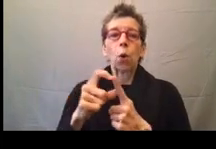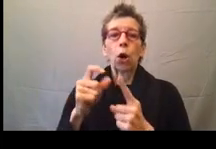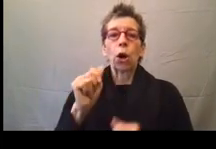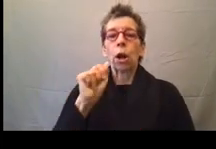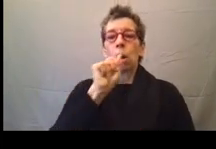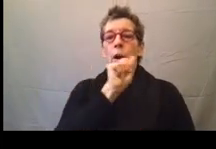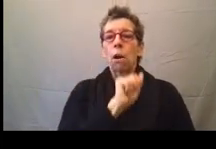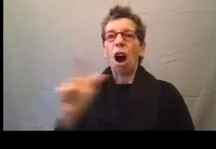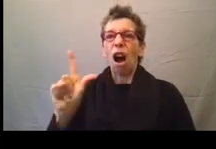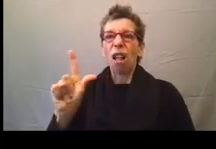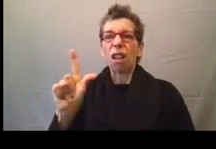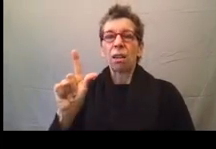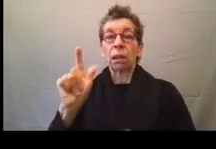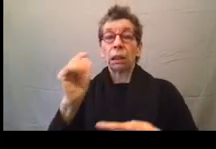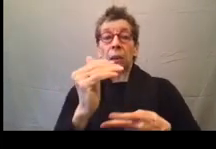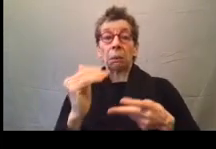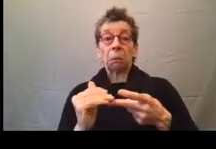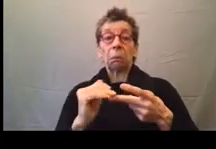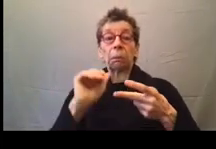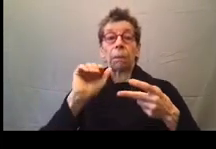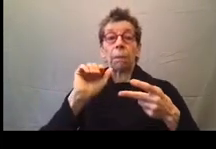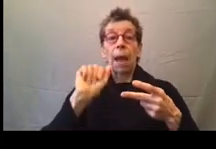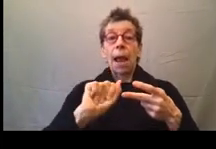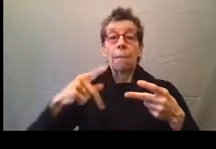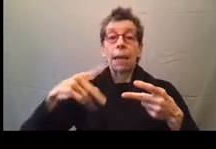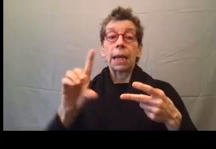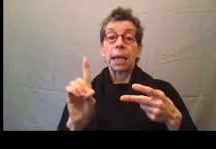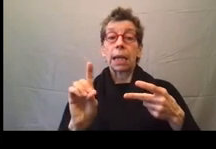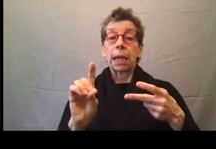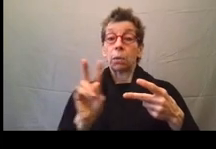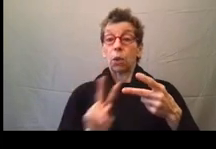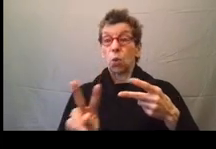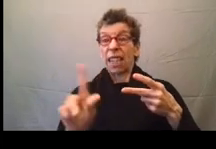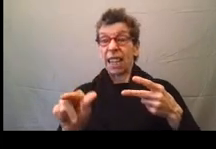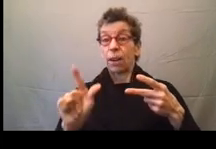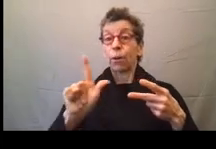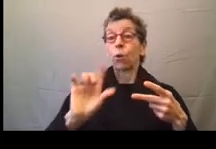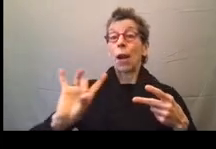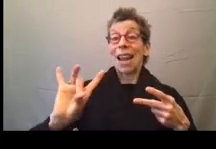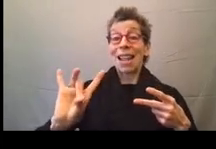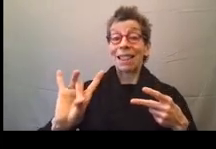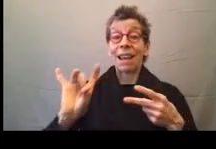later we have the AAPD leadership awards gala on April 28th. And at our gala you will hear